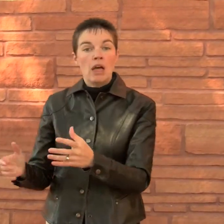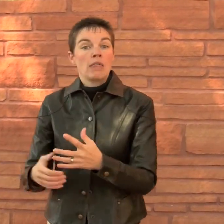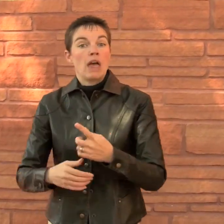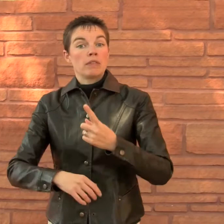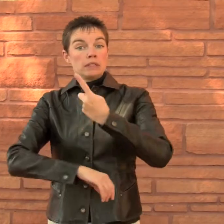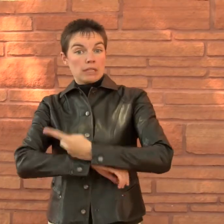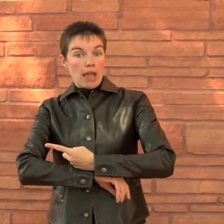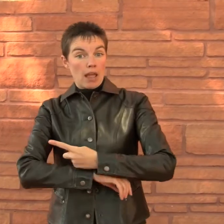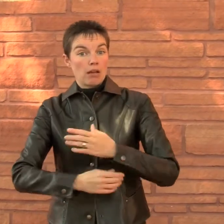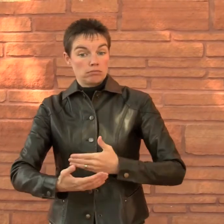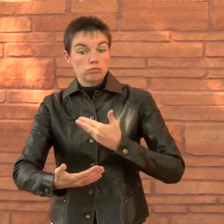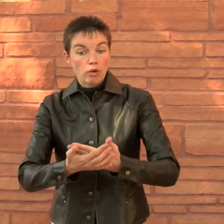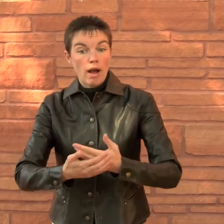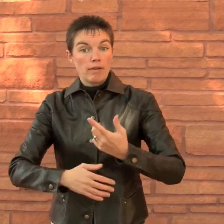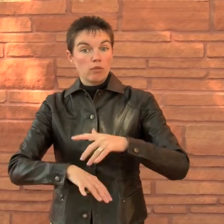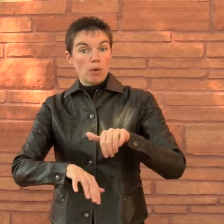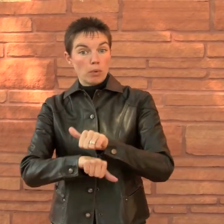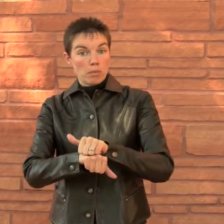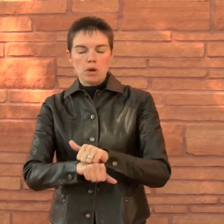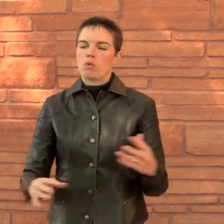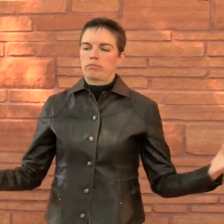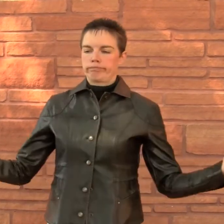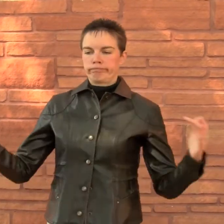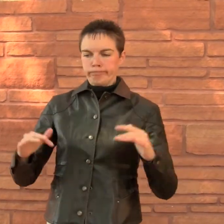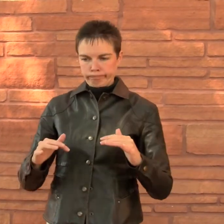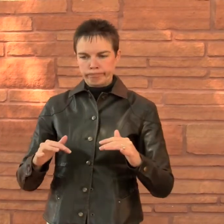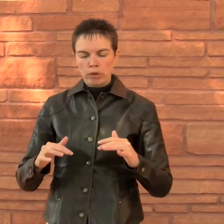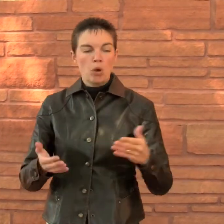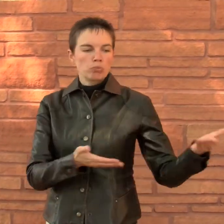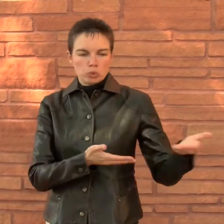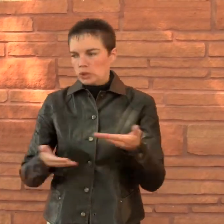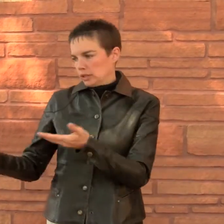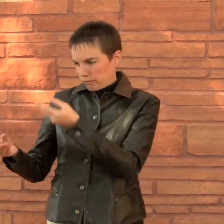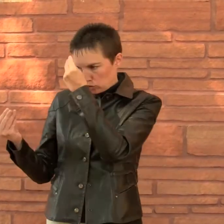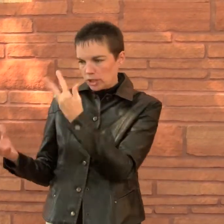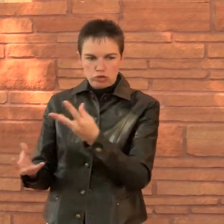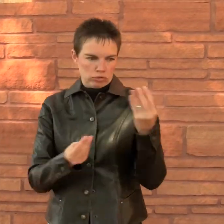Then, when your mediation day arrives, both parties will come together with their information.